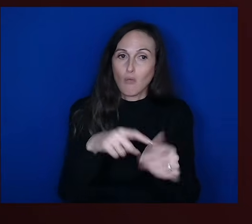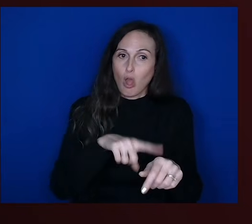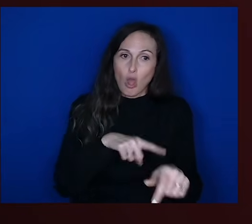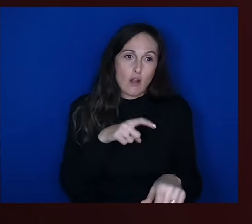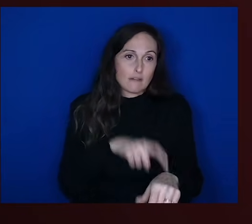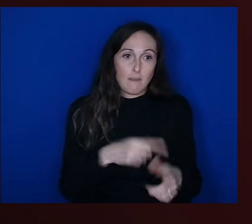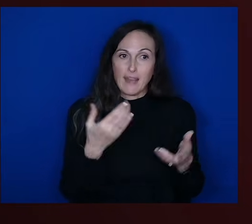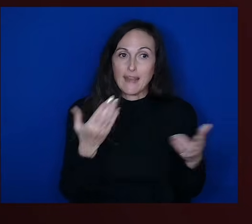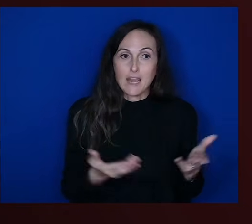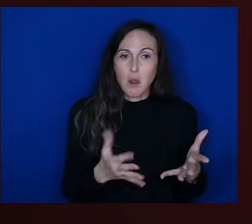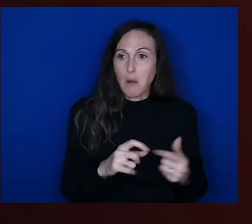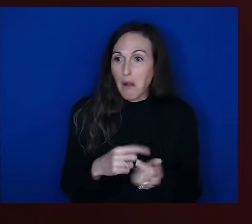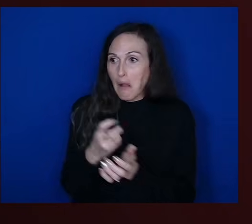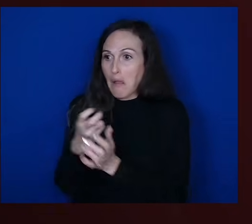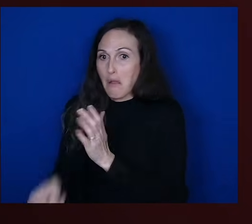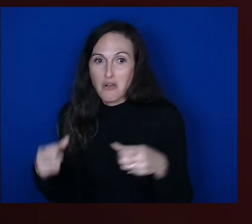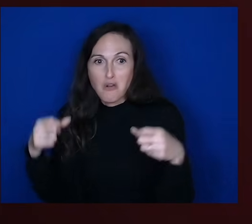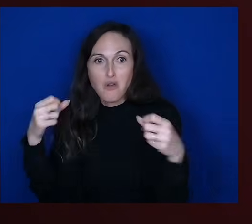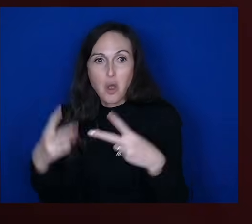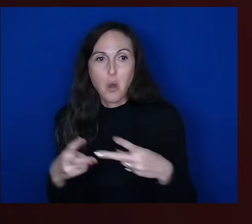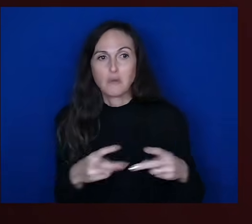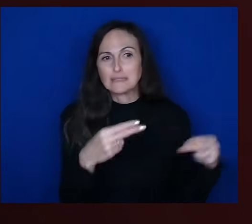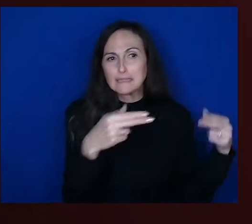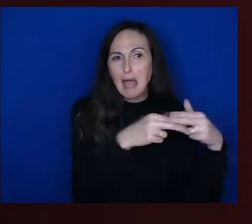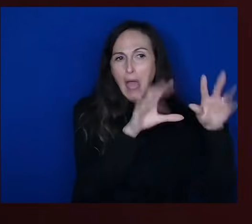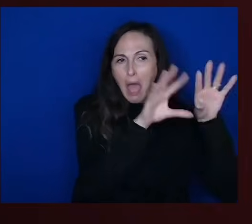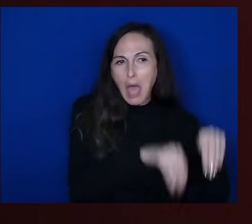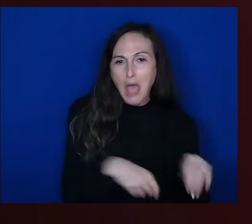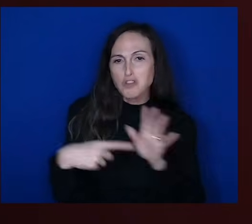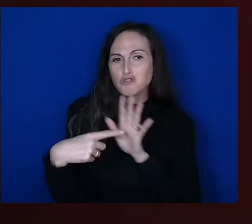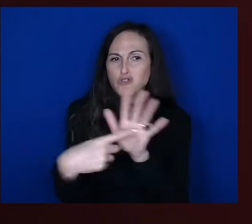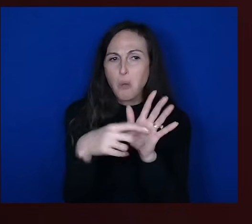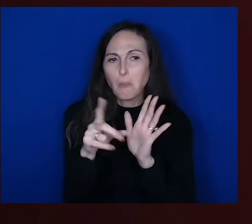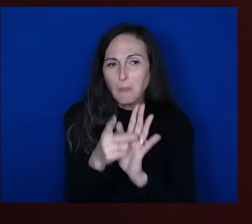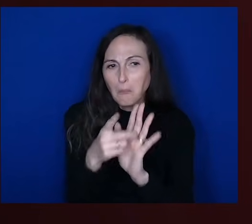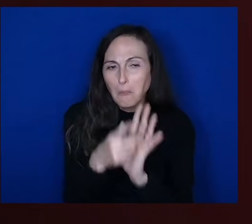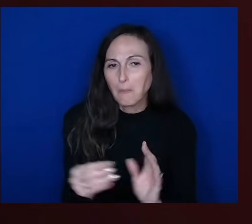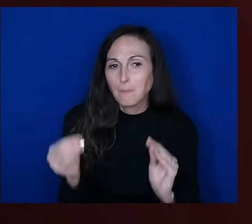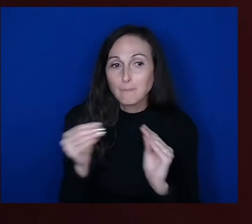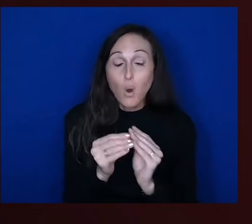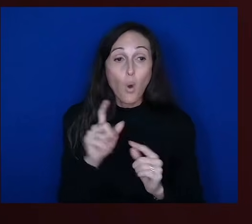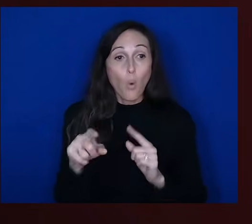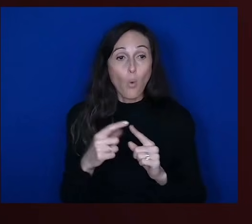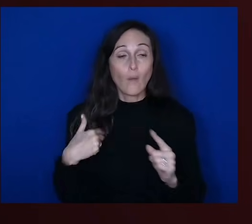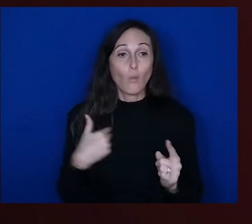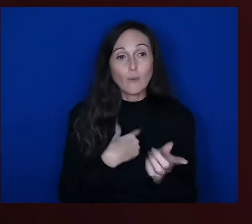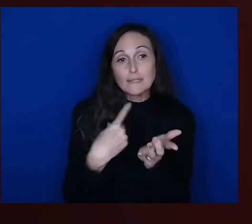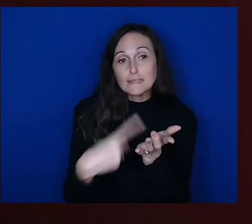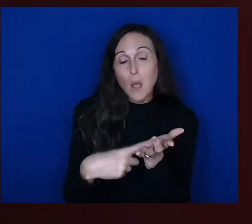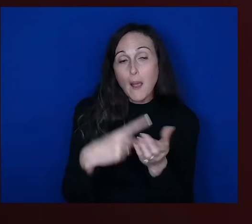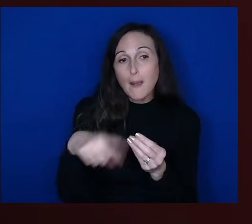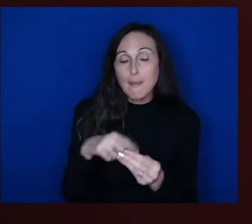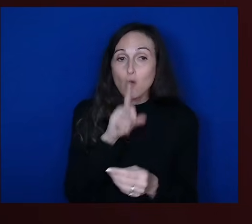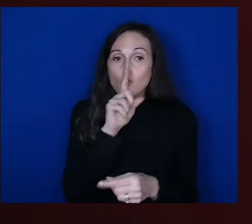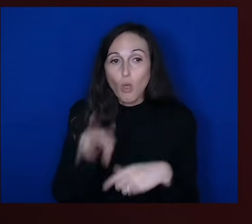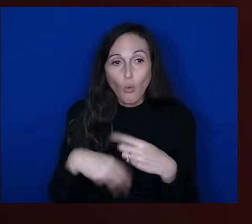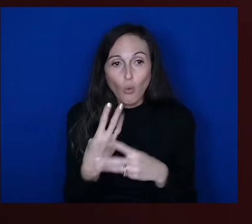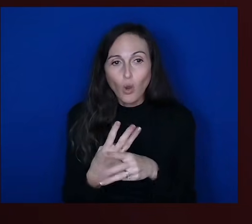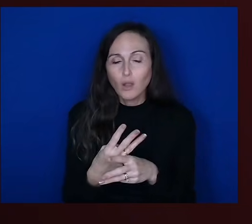the slides and show you something a little more. So, when we talk about the real world, what we're saying is we've shown